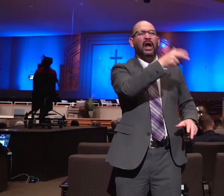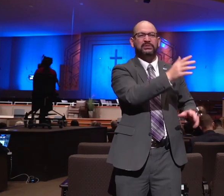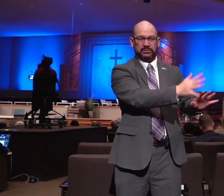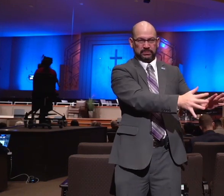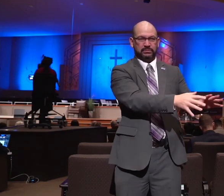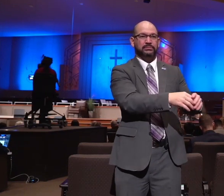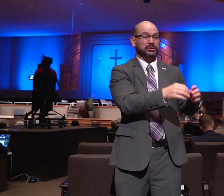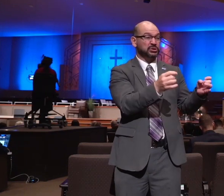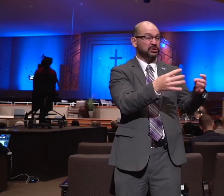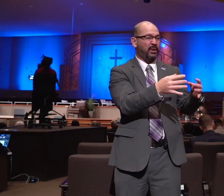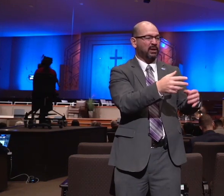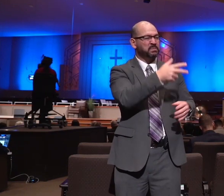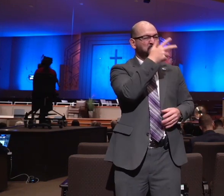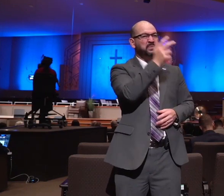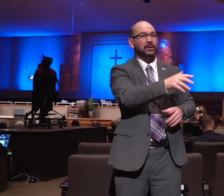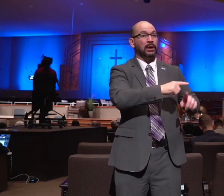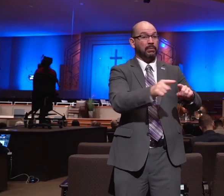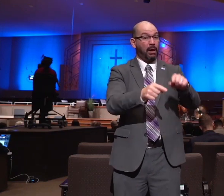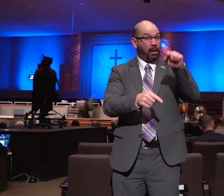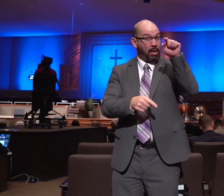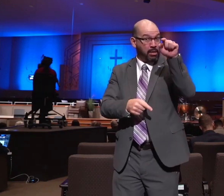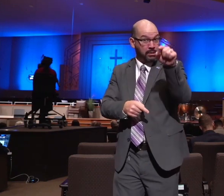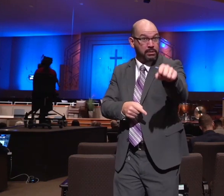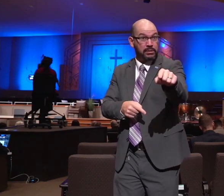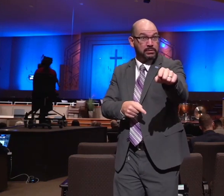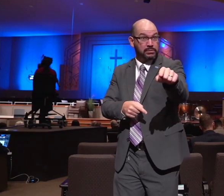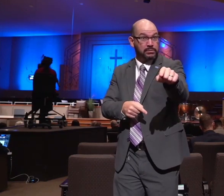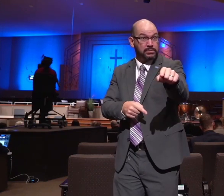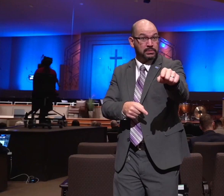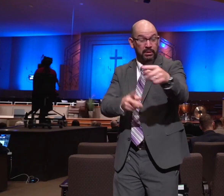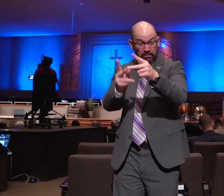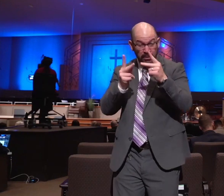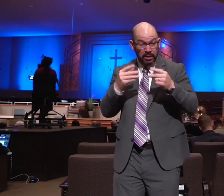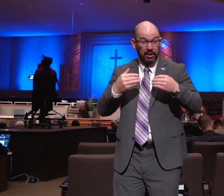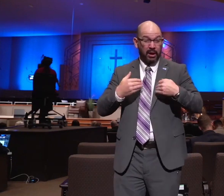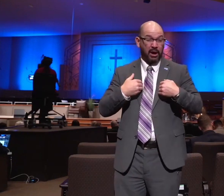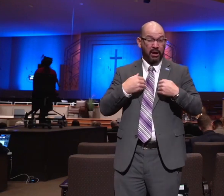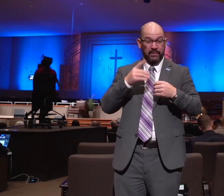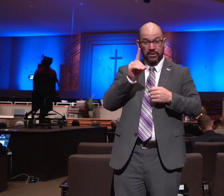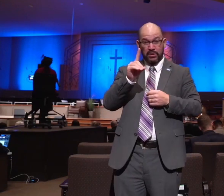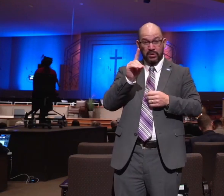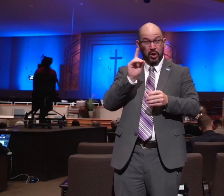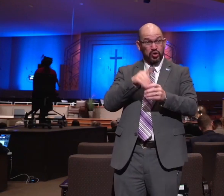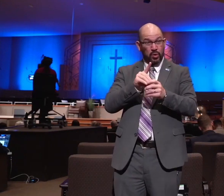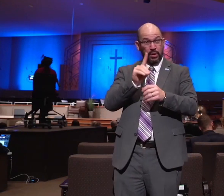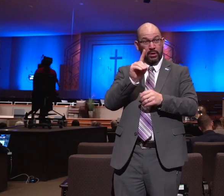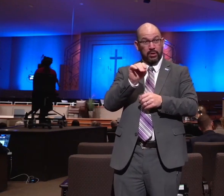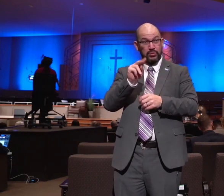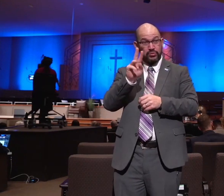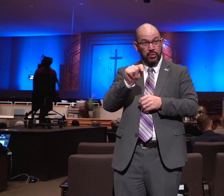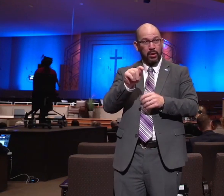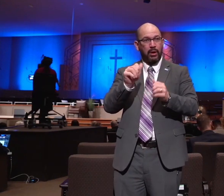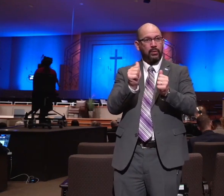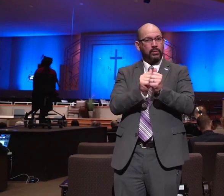but they have a donut that has white cream in the middle